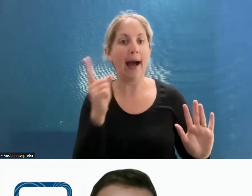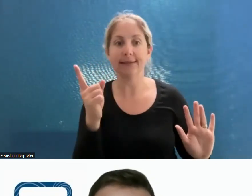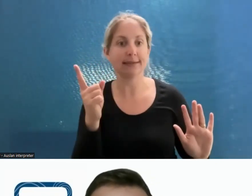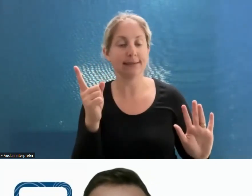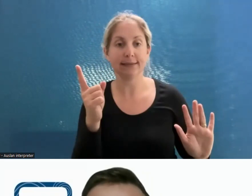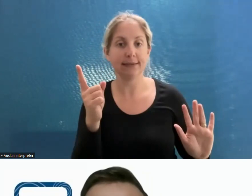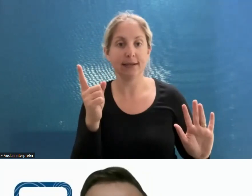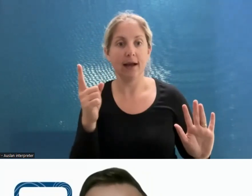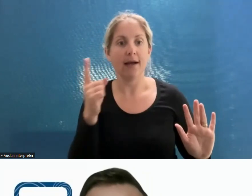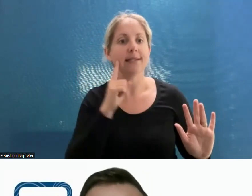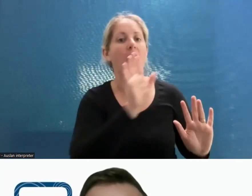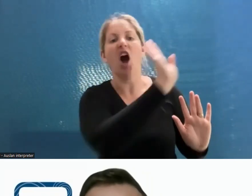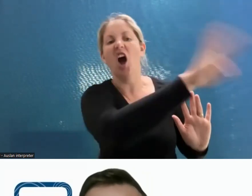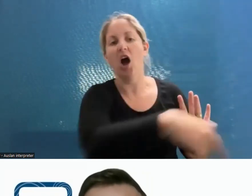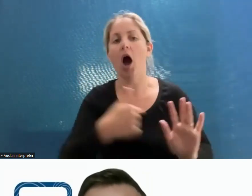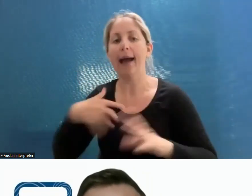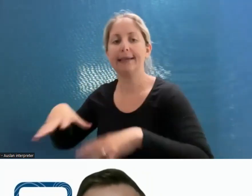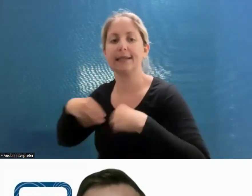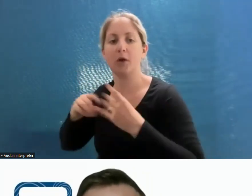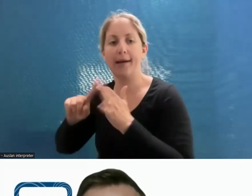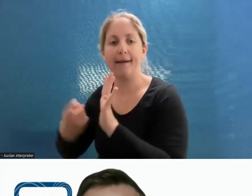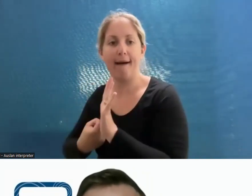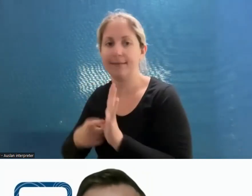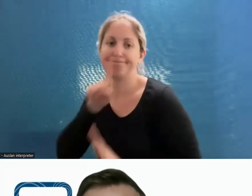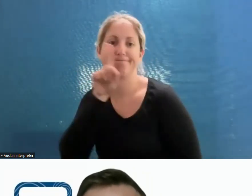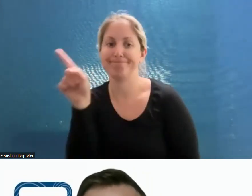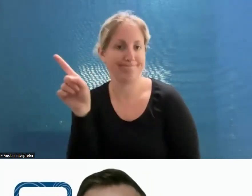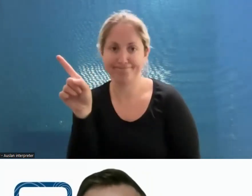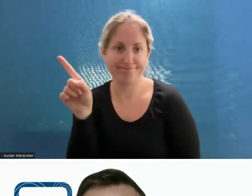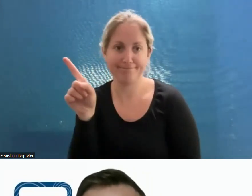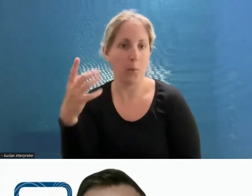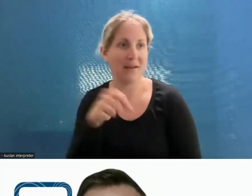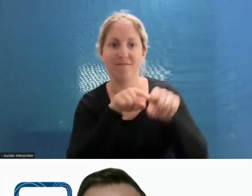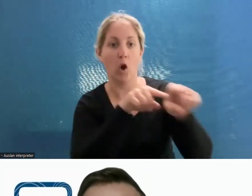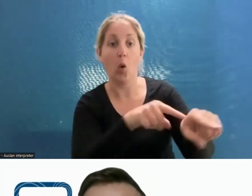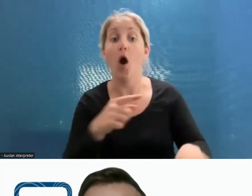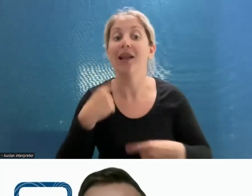accept the IER recommendation. Let me explain why that is.